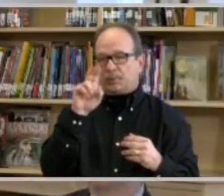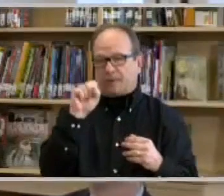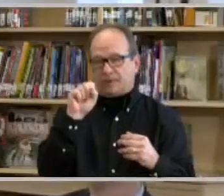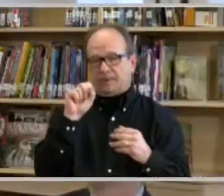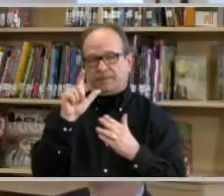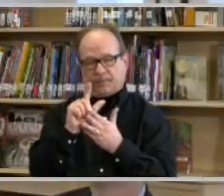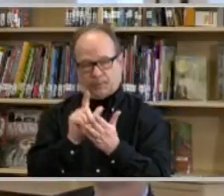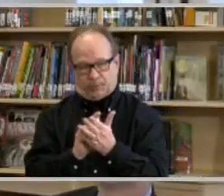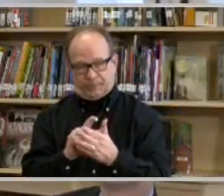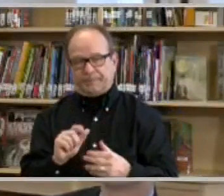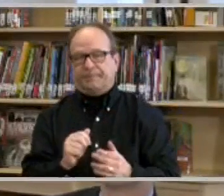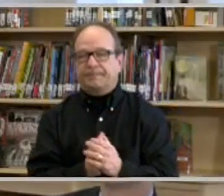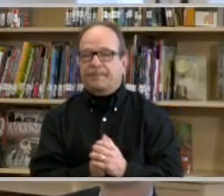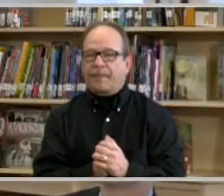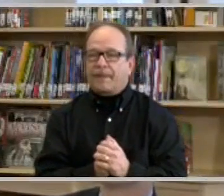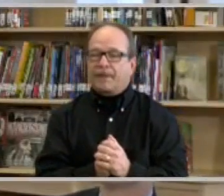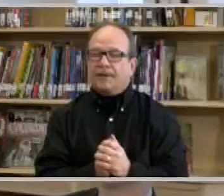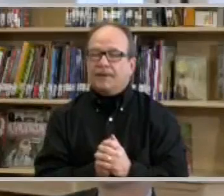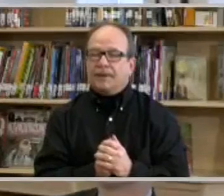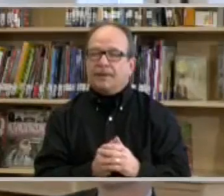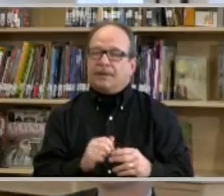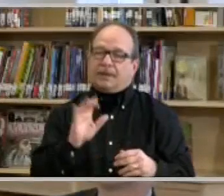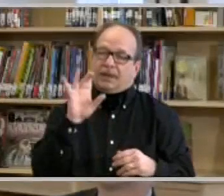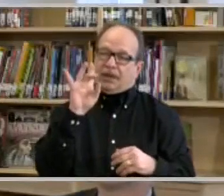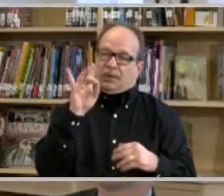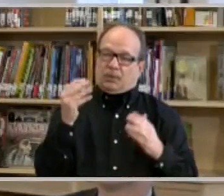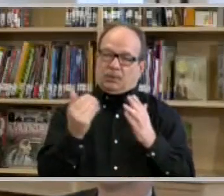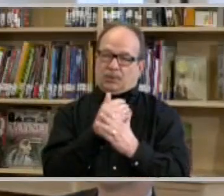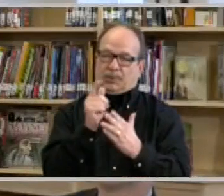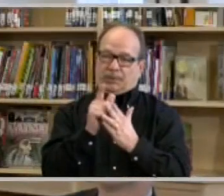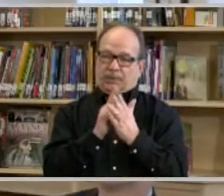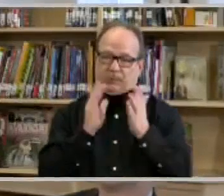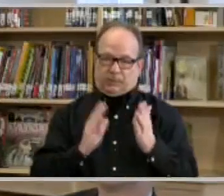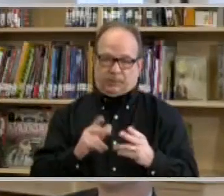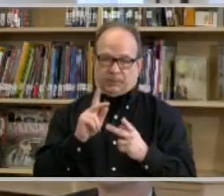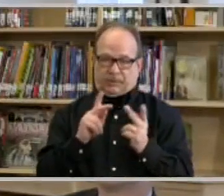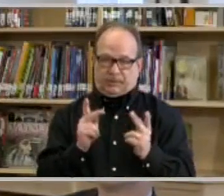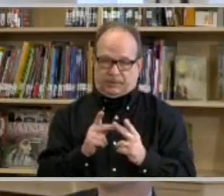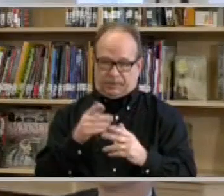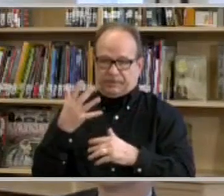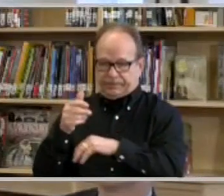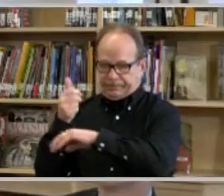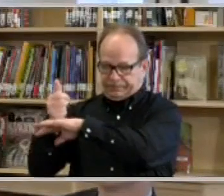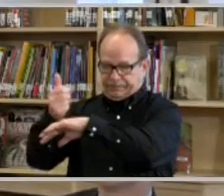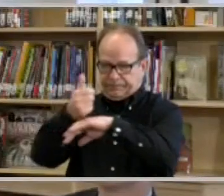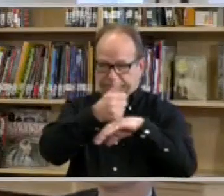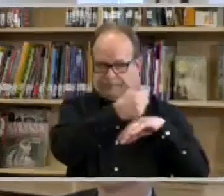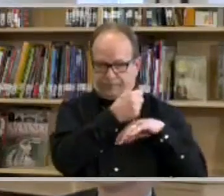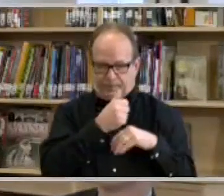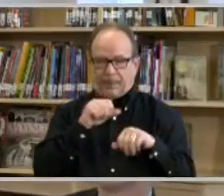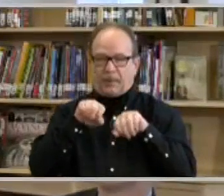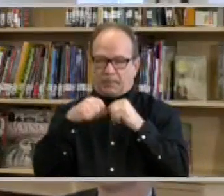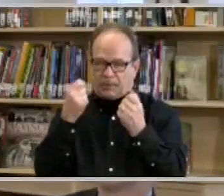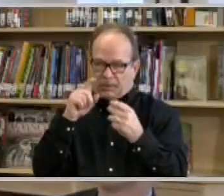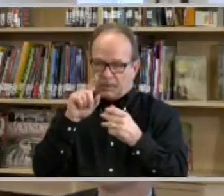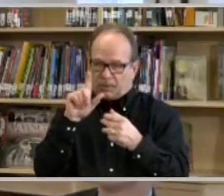FEDERAL U.S. ATTORNEY'S OFFICES TO FUND EIGHT NEW ATTORNEY POSITIONS TO ASSIST IN THE